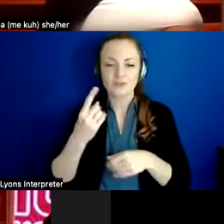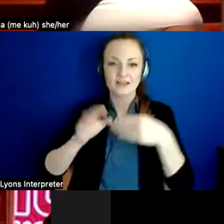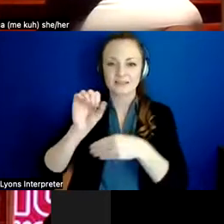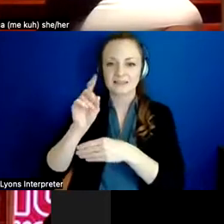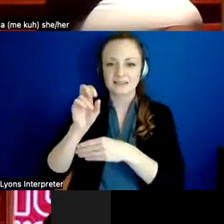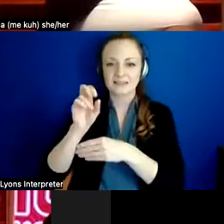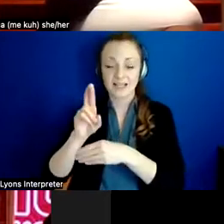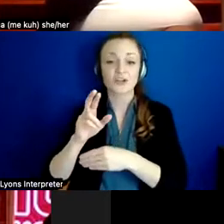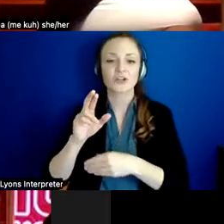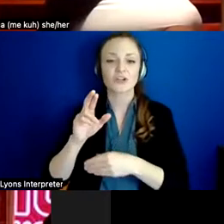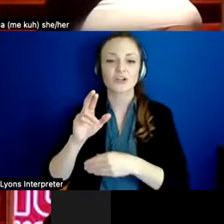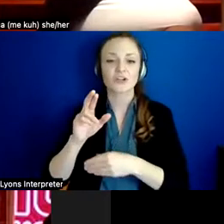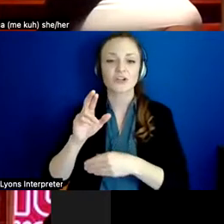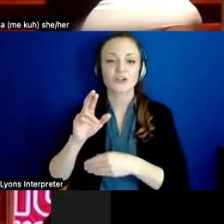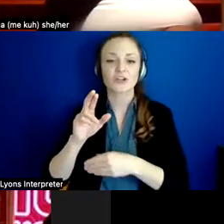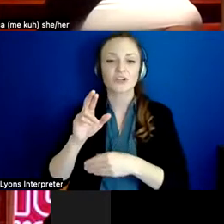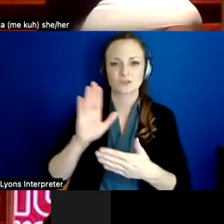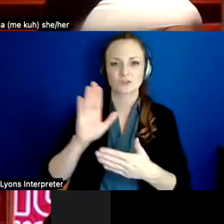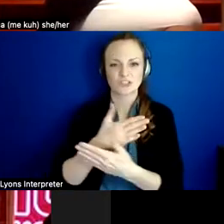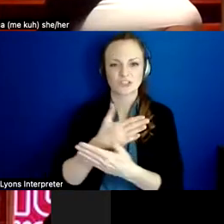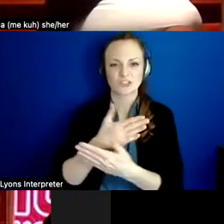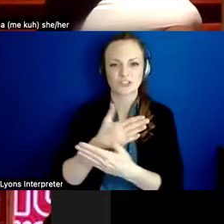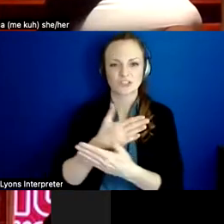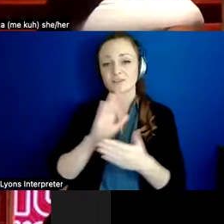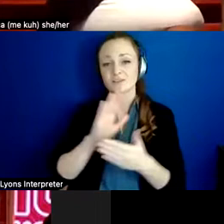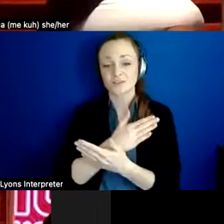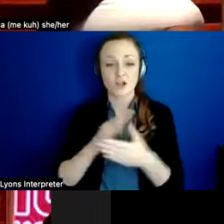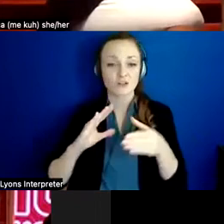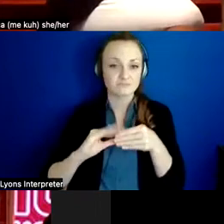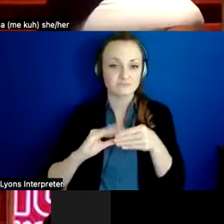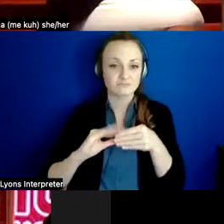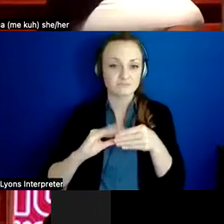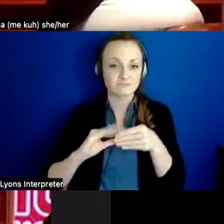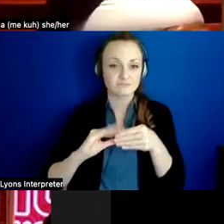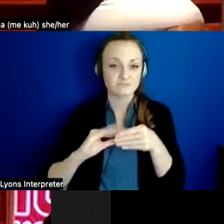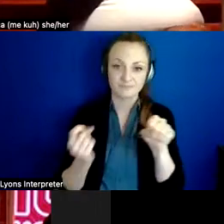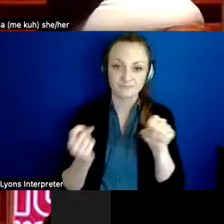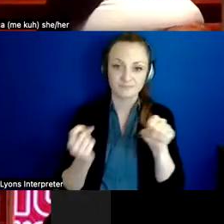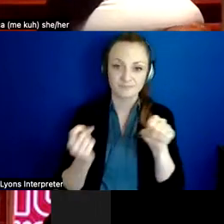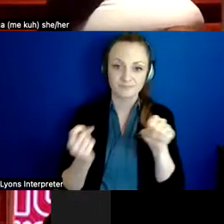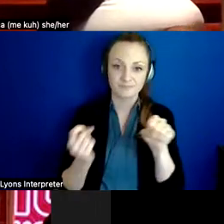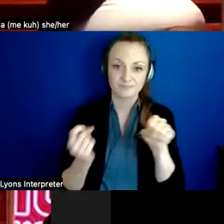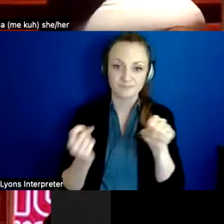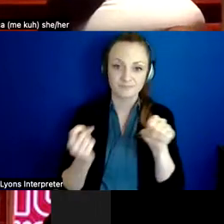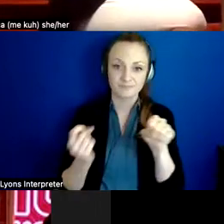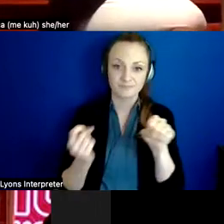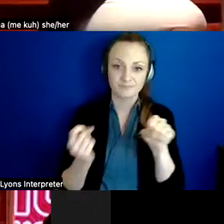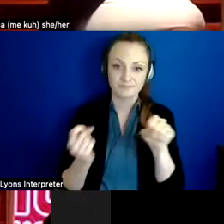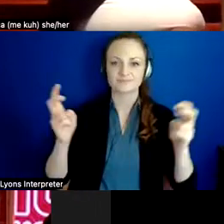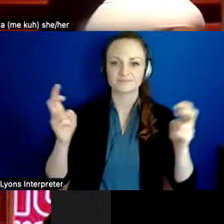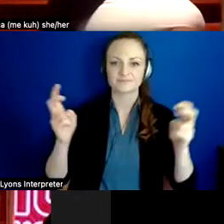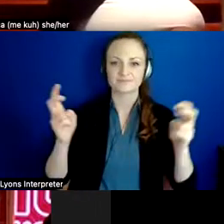in the coming year, or in the year, to come. 20:12:07 What we say is this year we are still